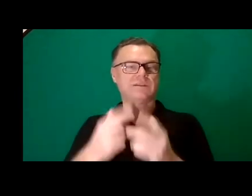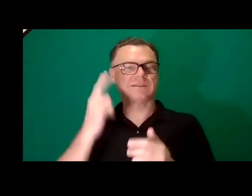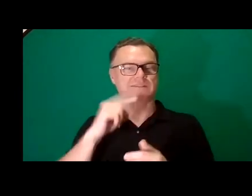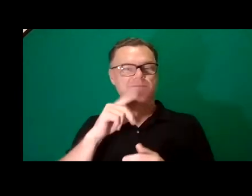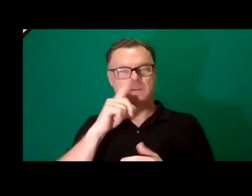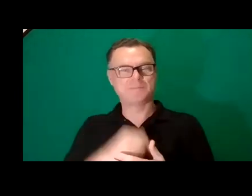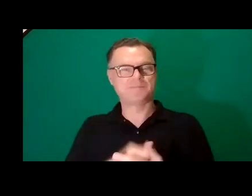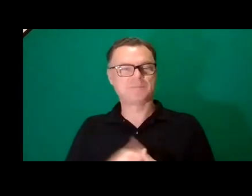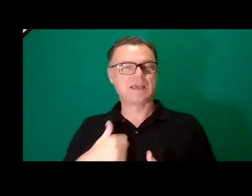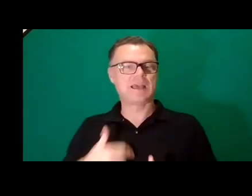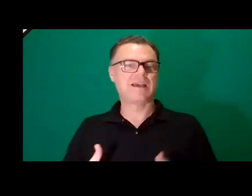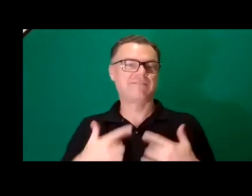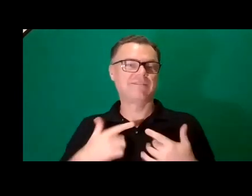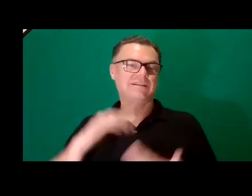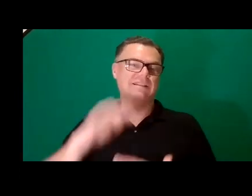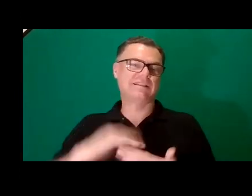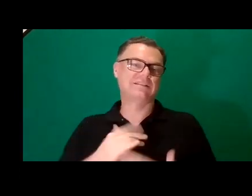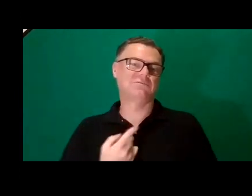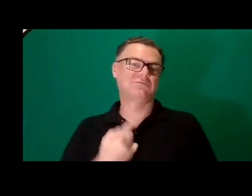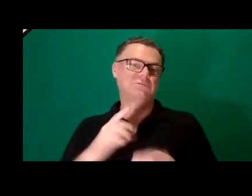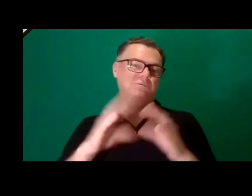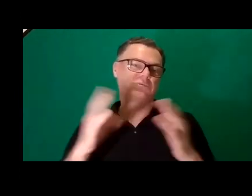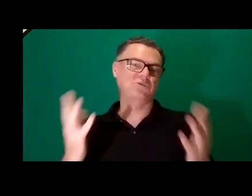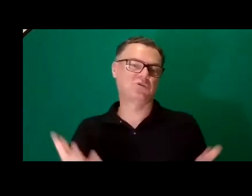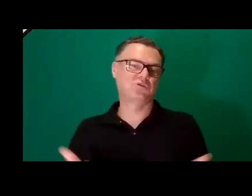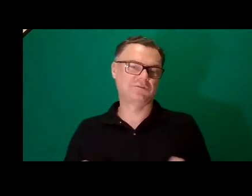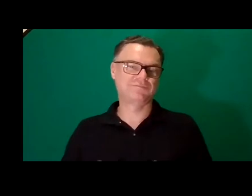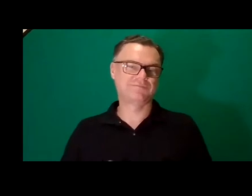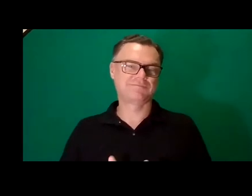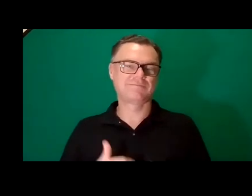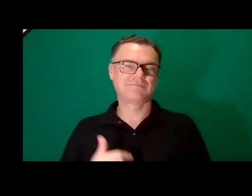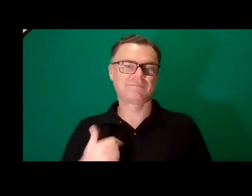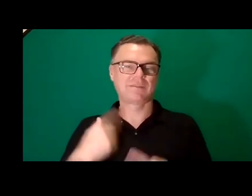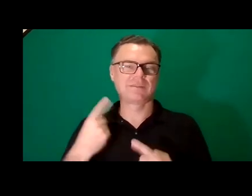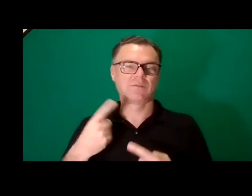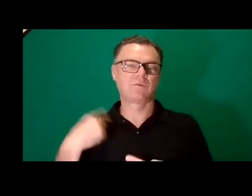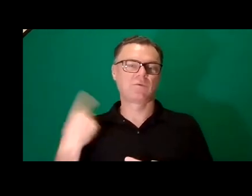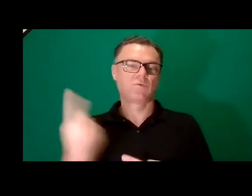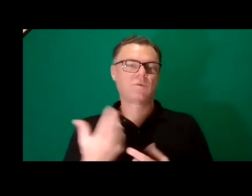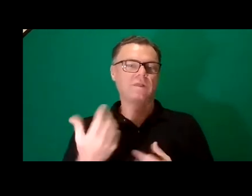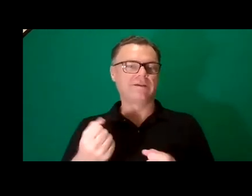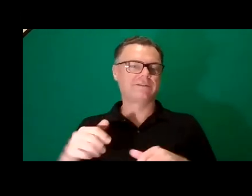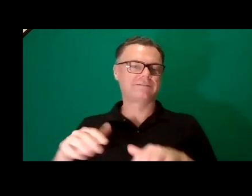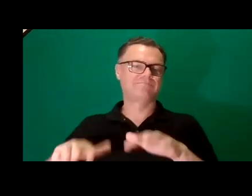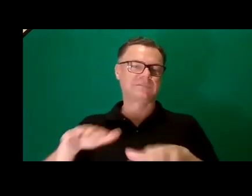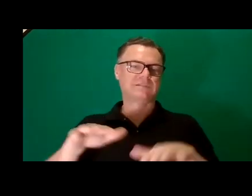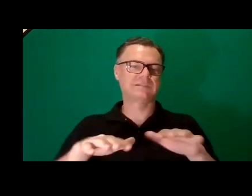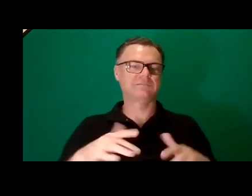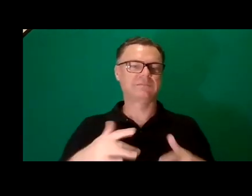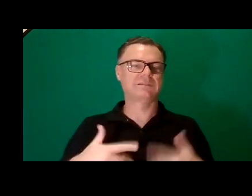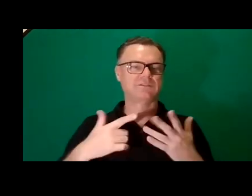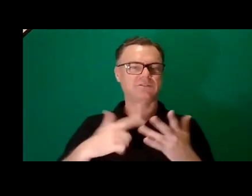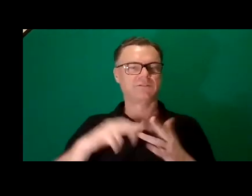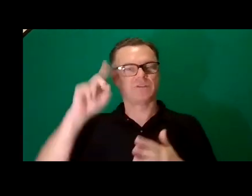It makes me feel less alone and I think we all have a similar sense of humor and attitude